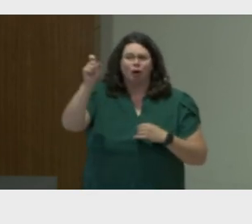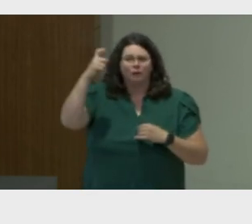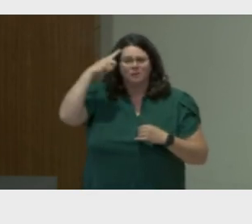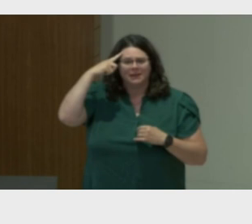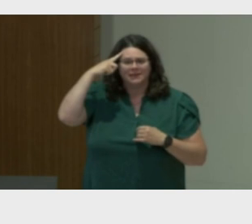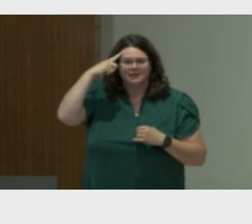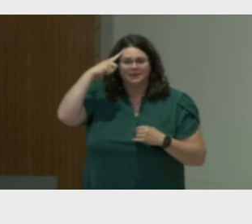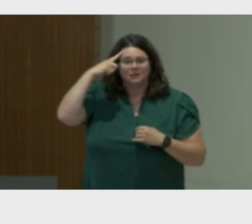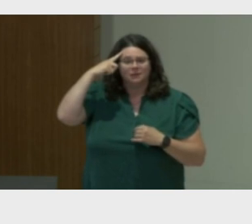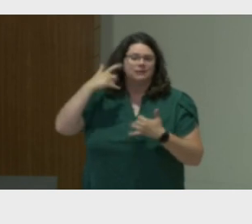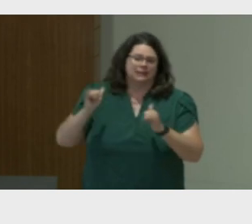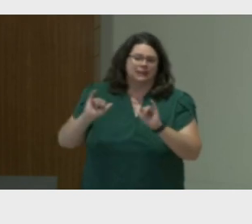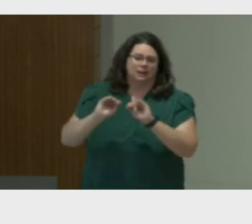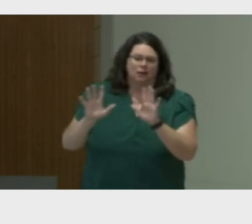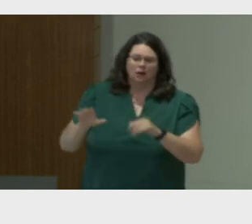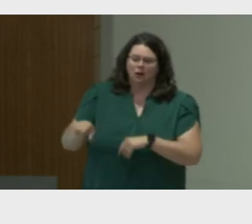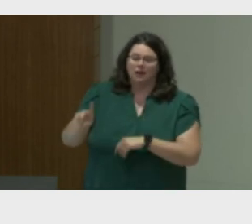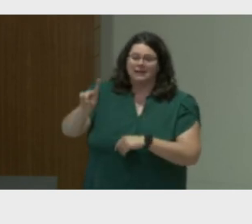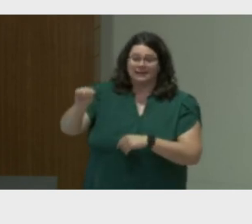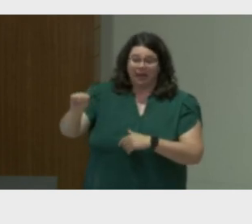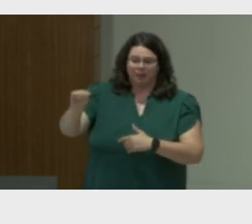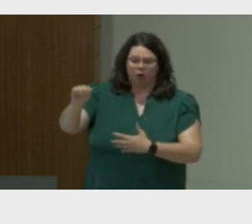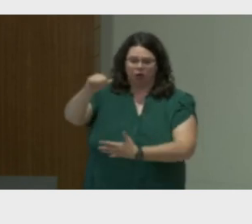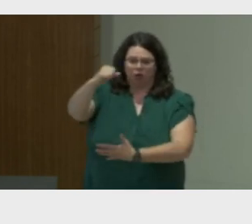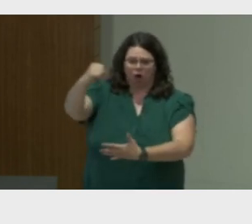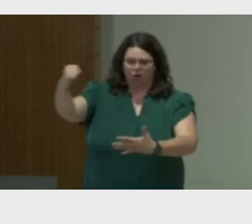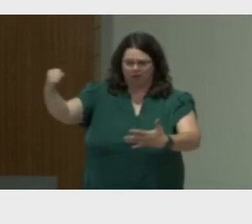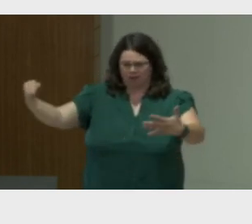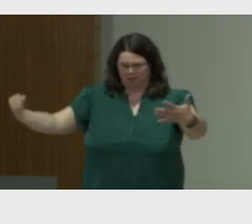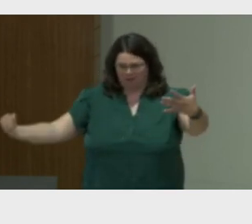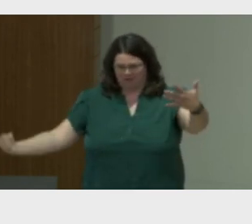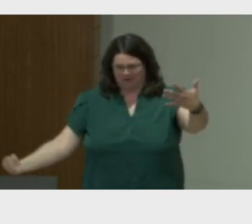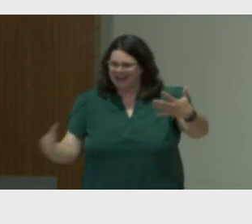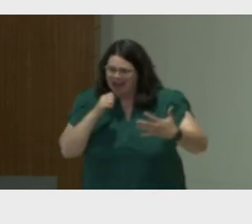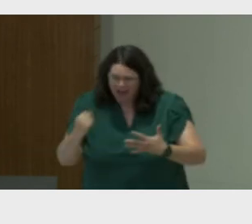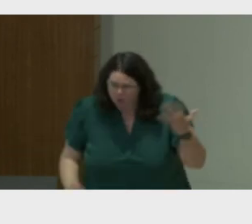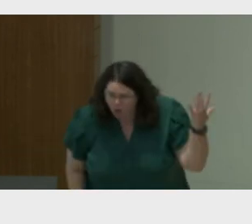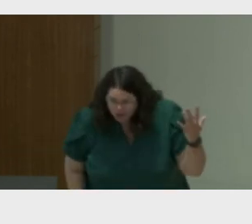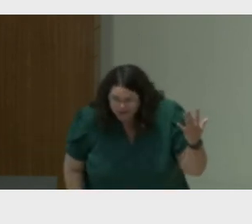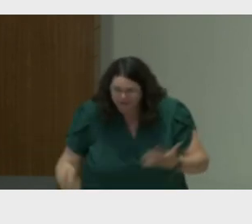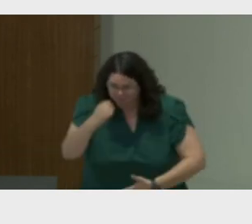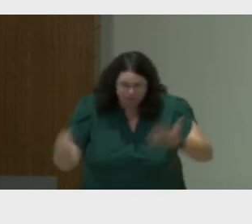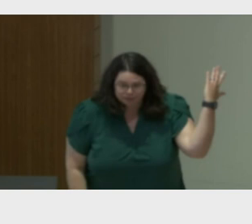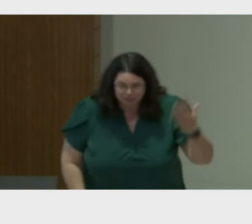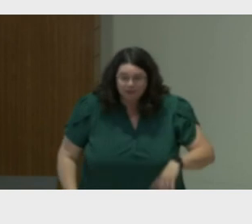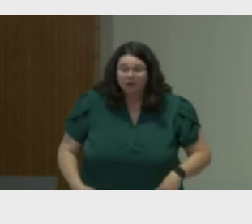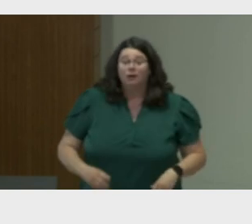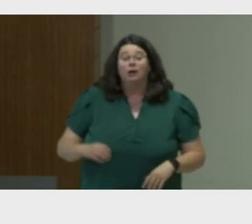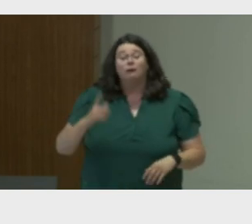that we disabled people were well at the bottom of their priority lists. Those who could drive, for example,